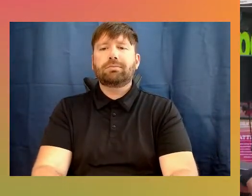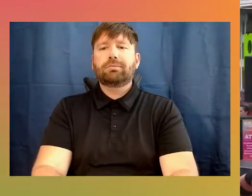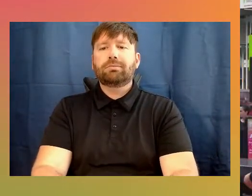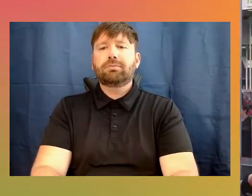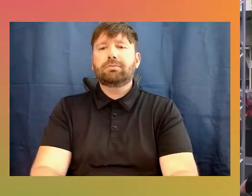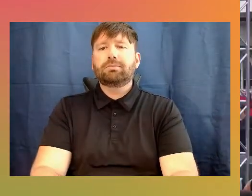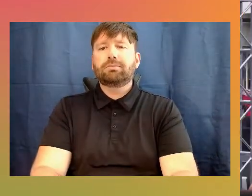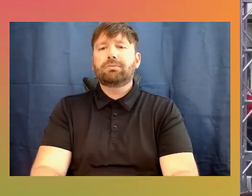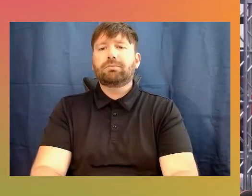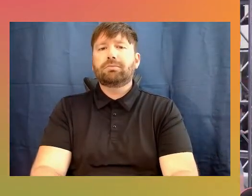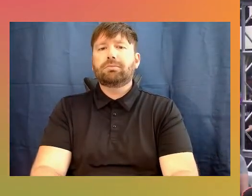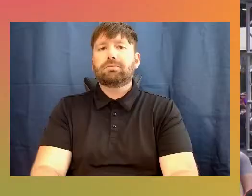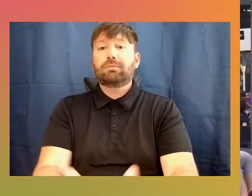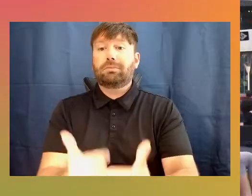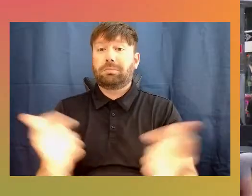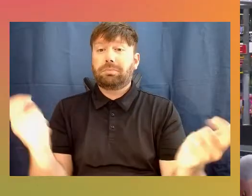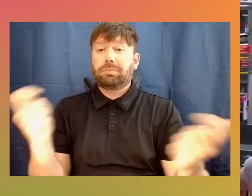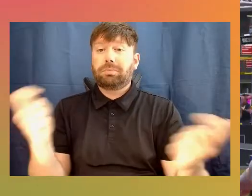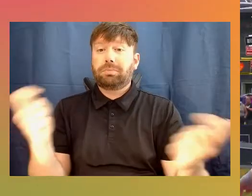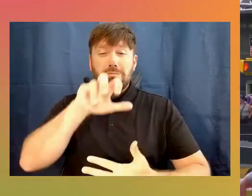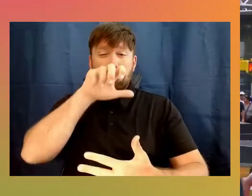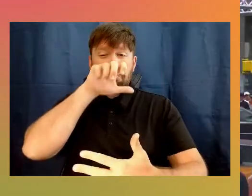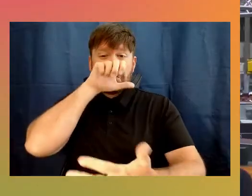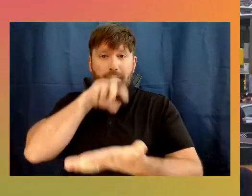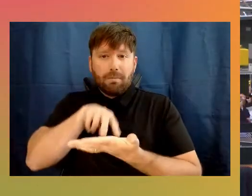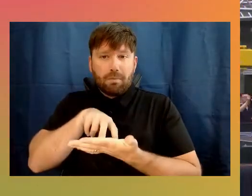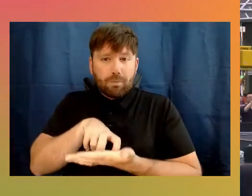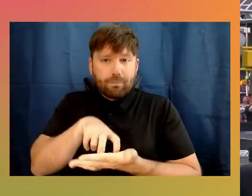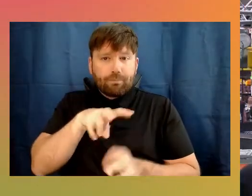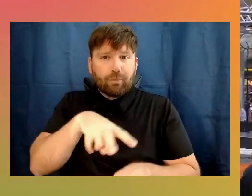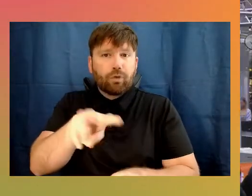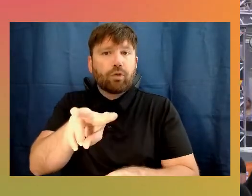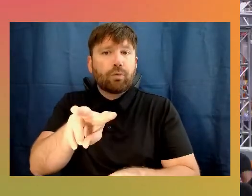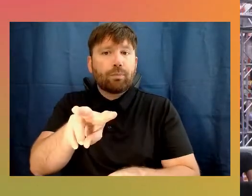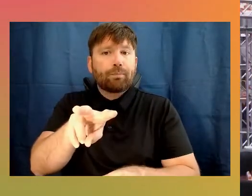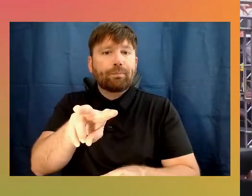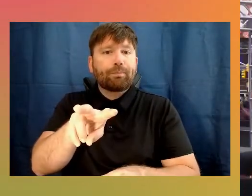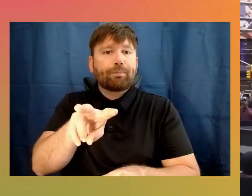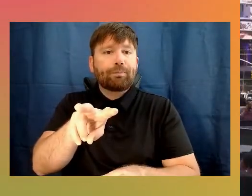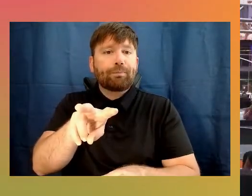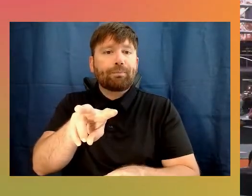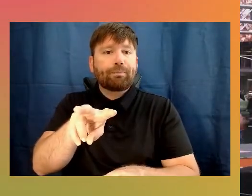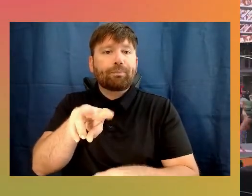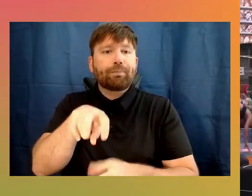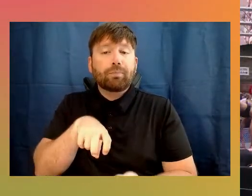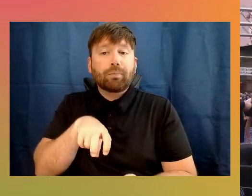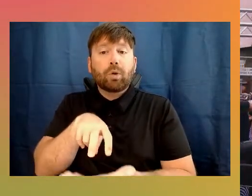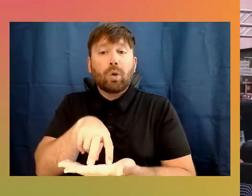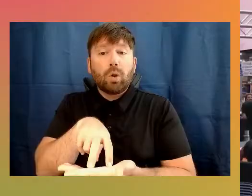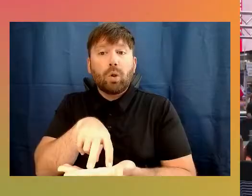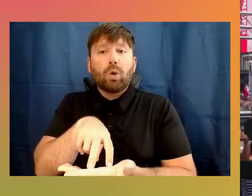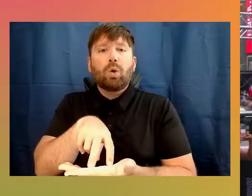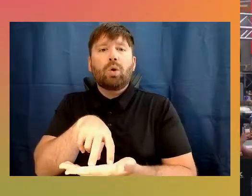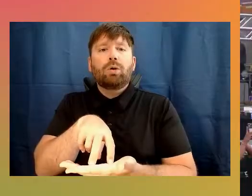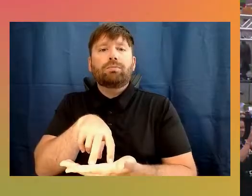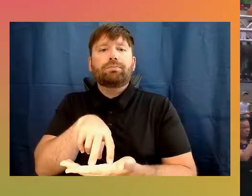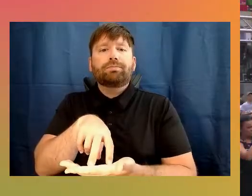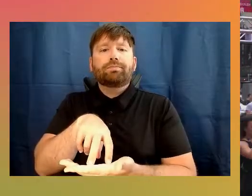RELEASE THE ELBOWS AND MAKE YOUR